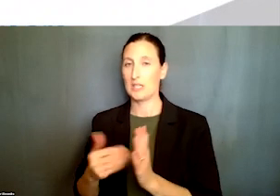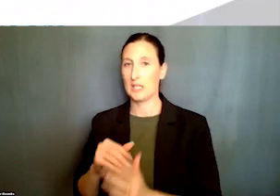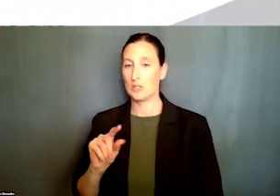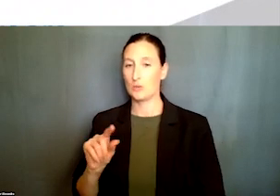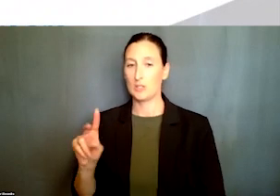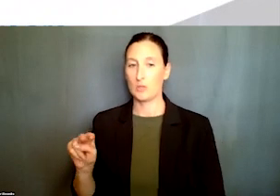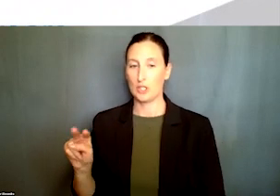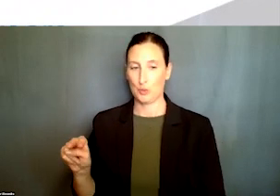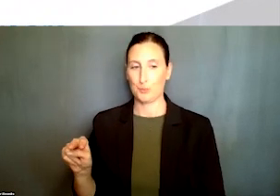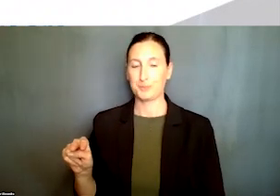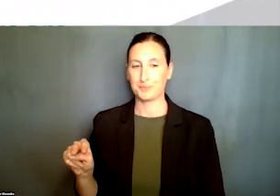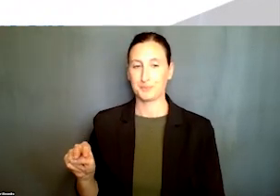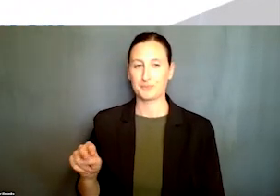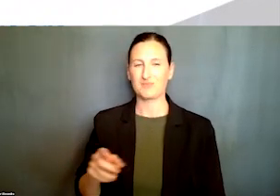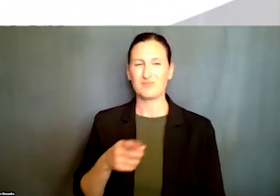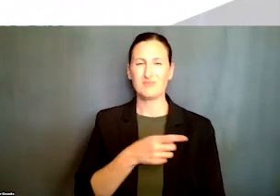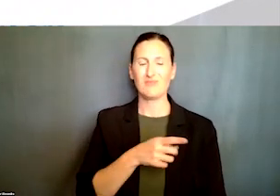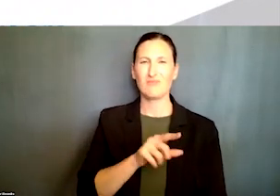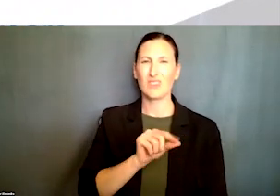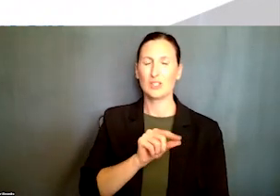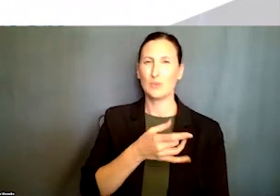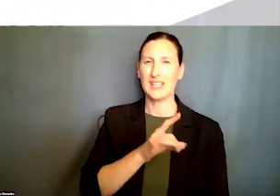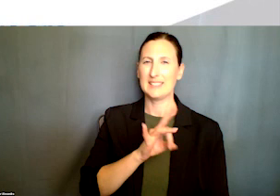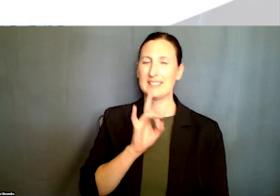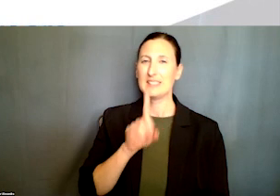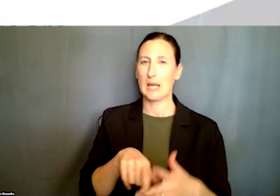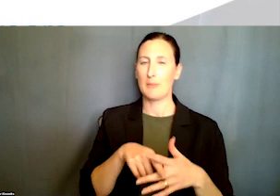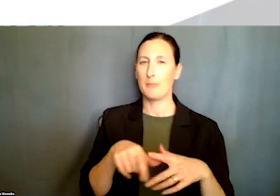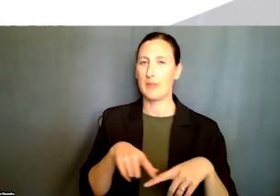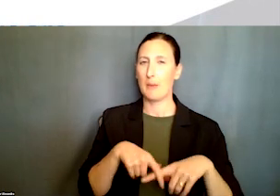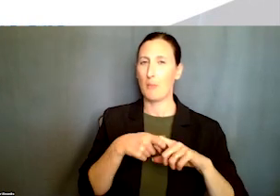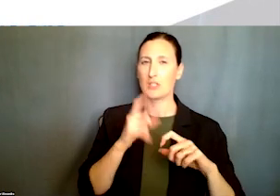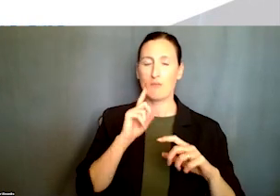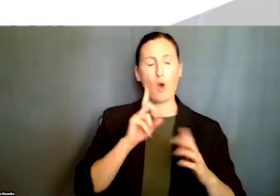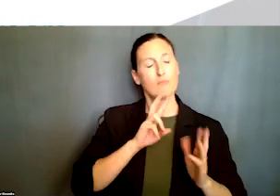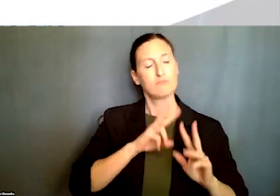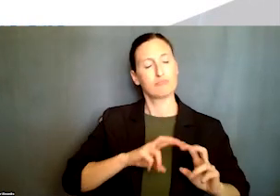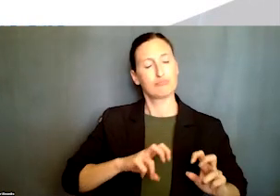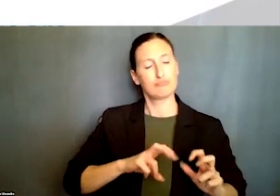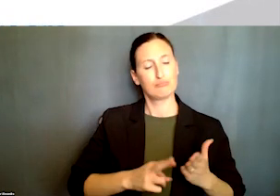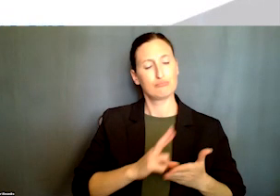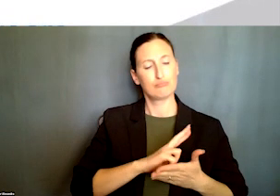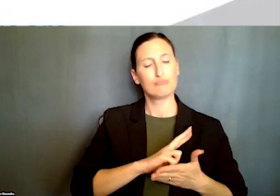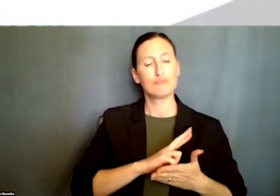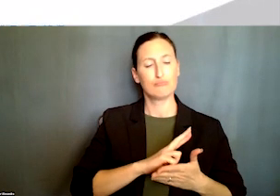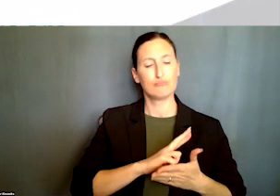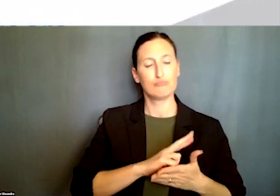This was a reassessment which happens periodically and it was clear there is still a need.